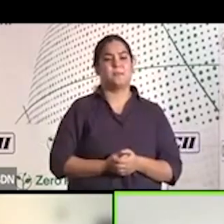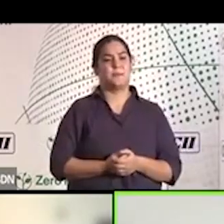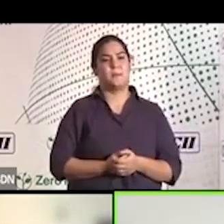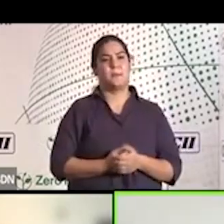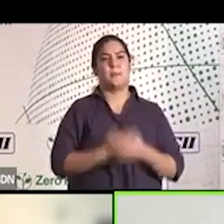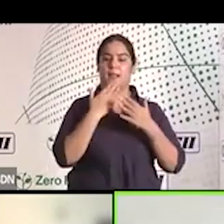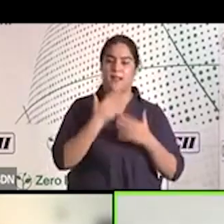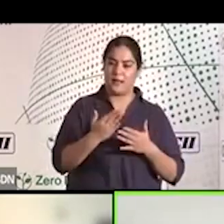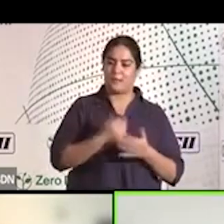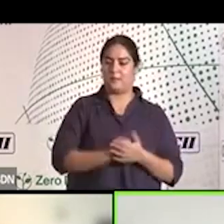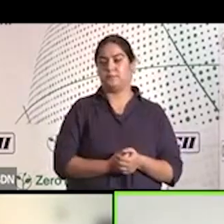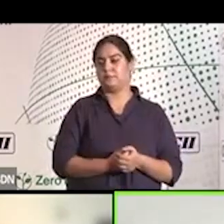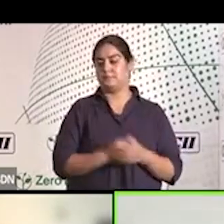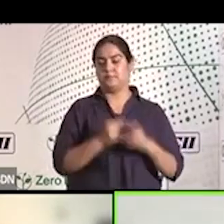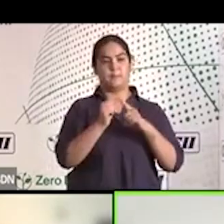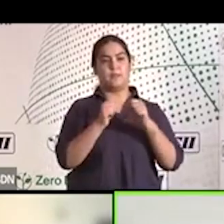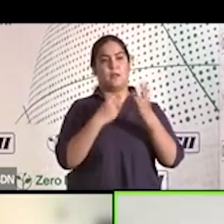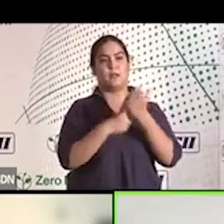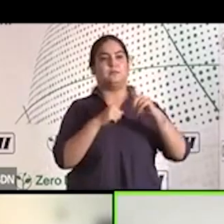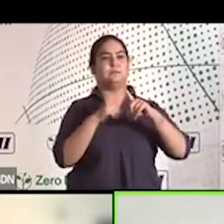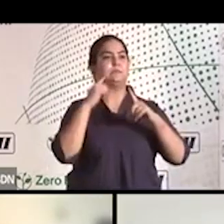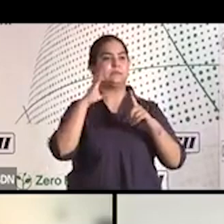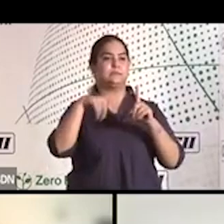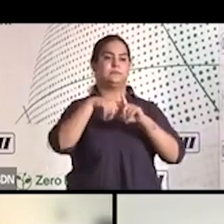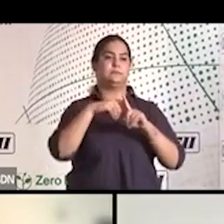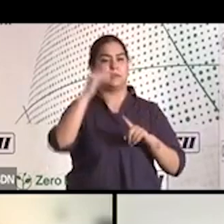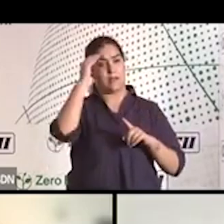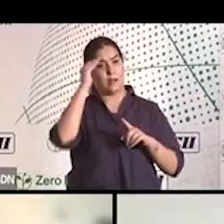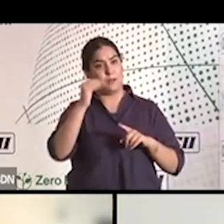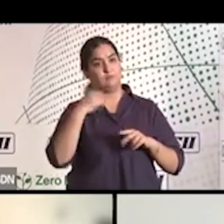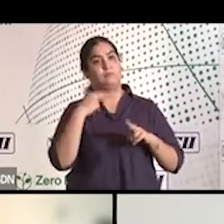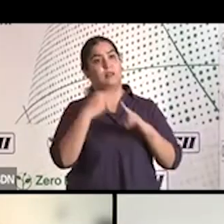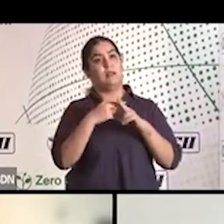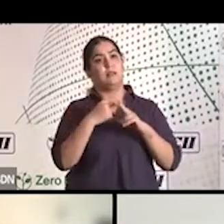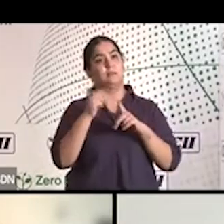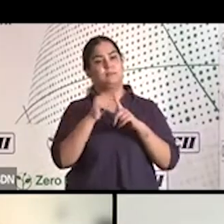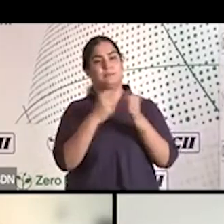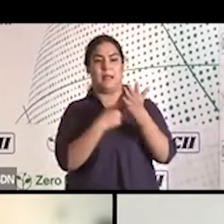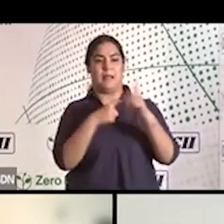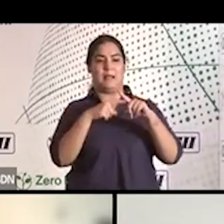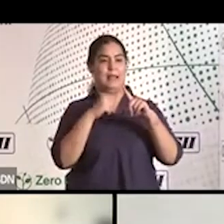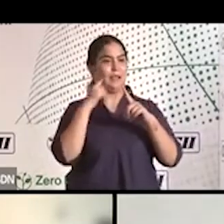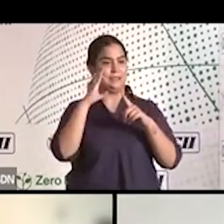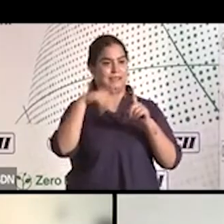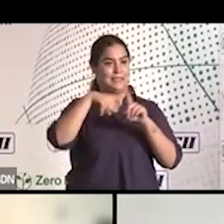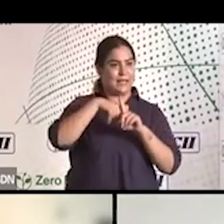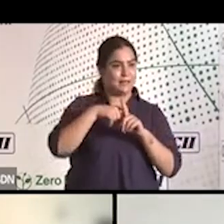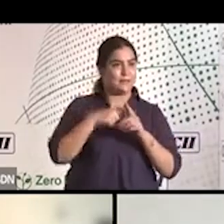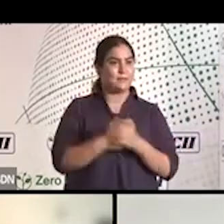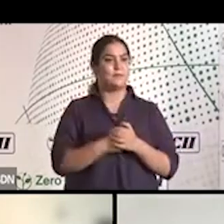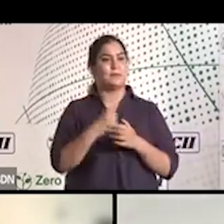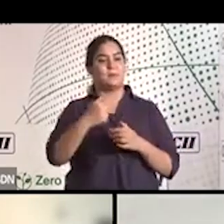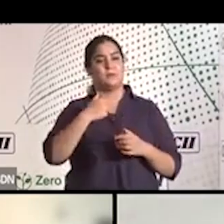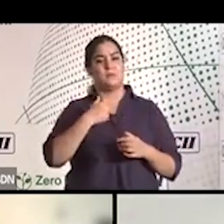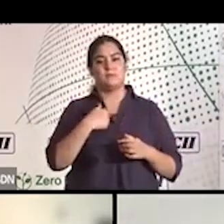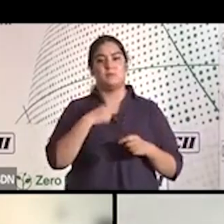Patrick, would you like to go next? Hi, my name is Pat Ramsey and I. My legacy is in the AP industry.